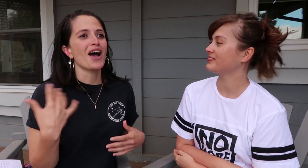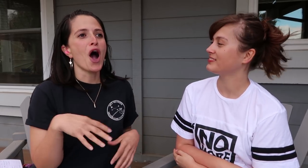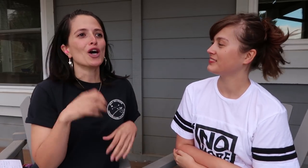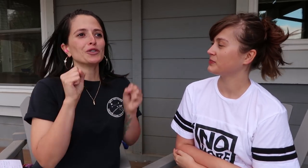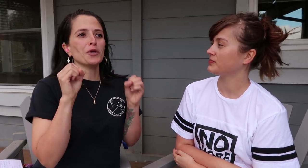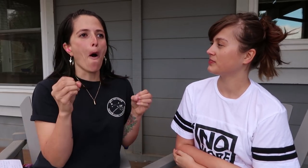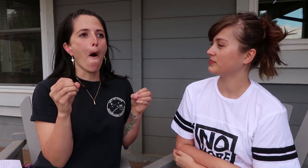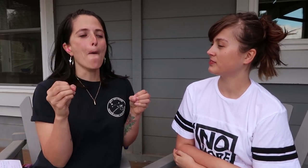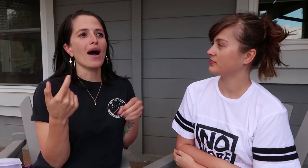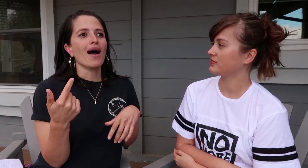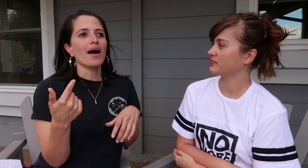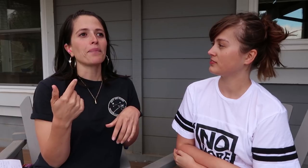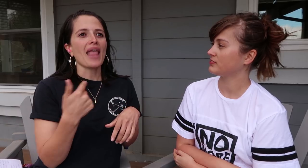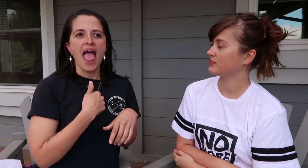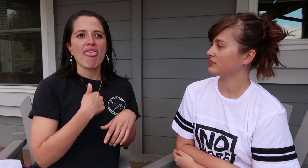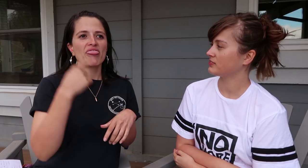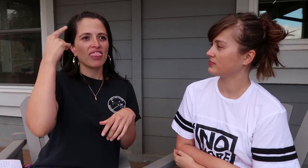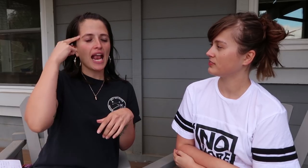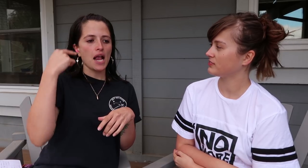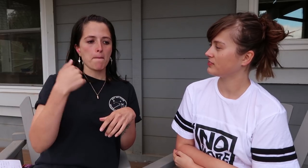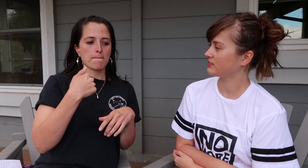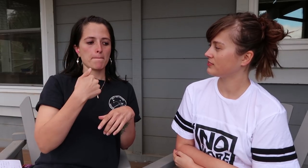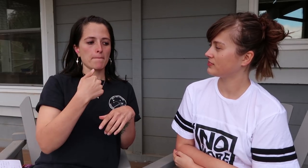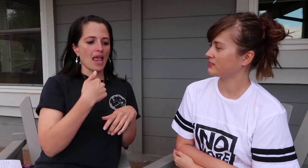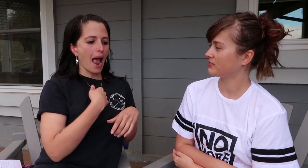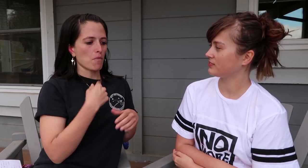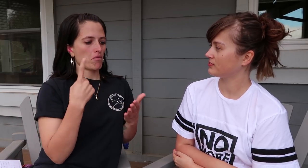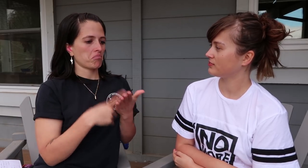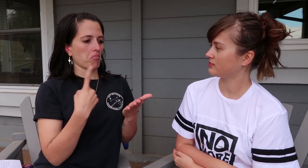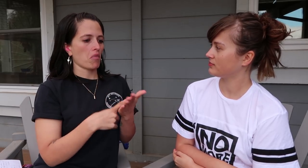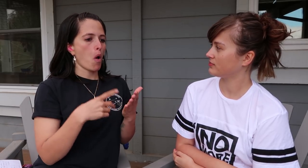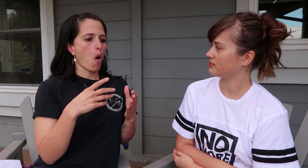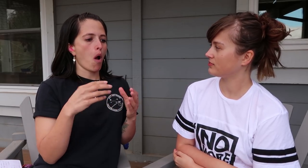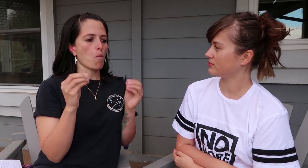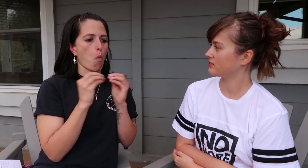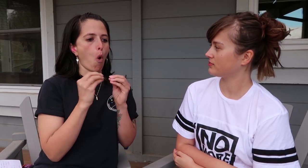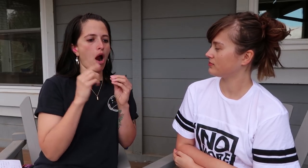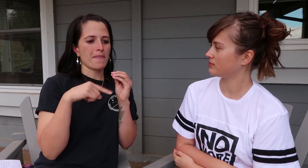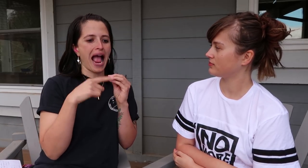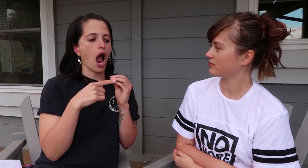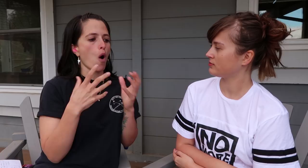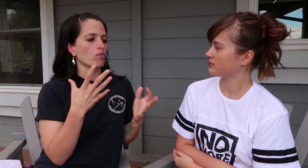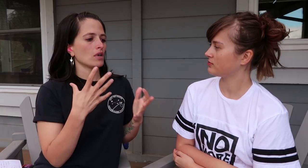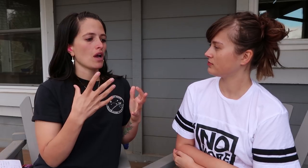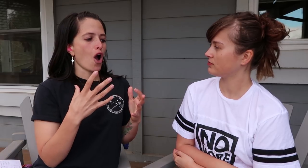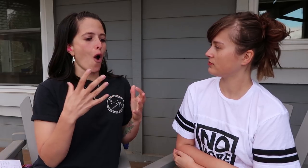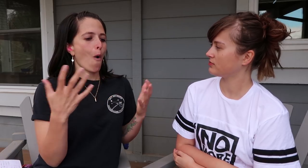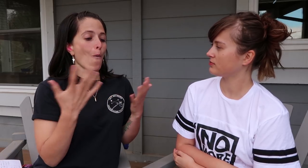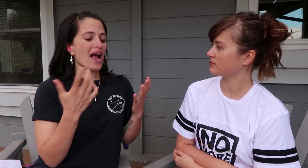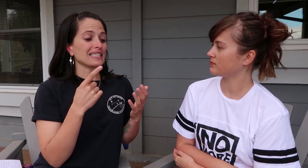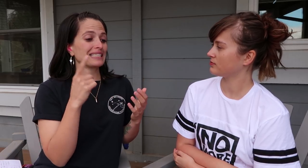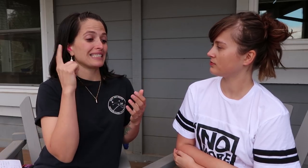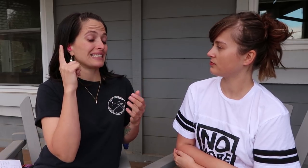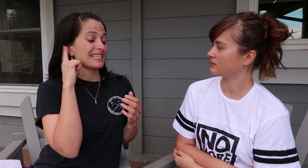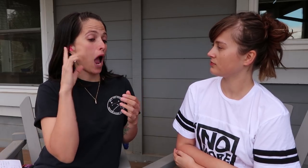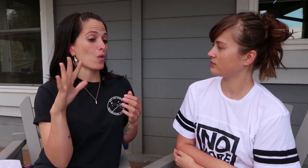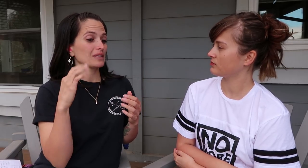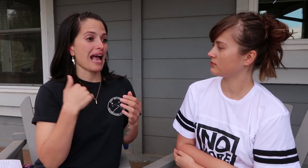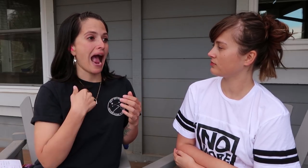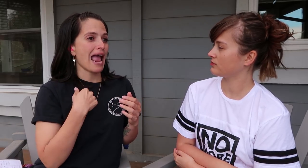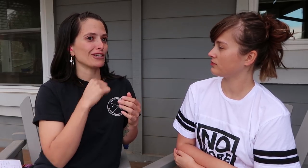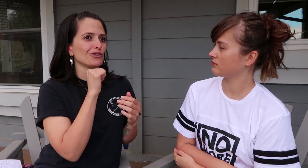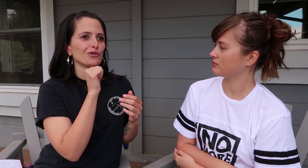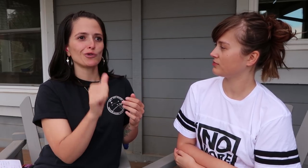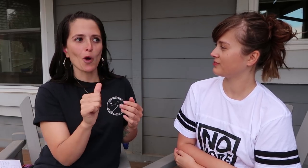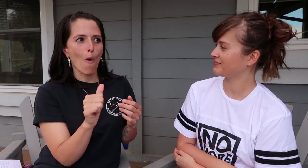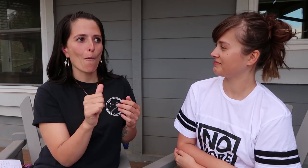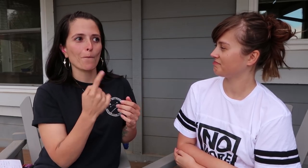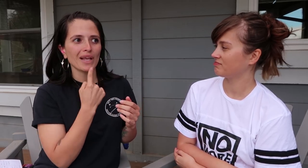Yeah, so, I think I’d be discussing more about what sounds I don’t miss.